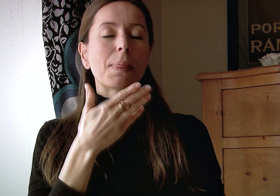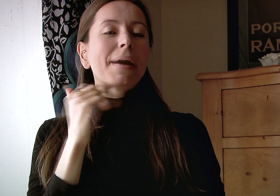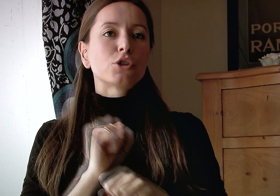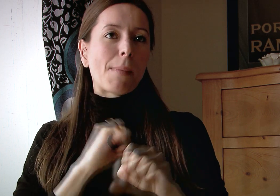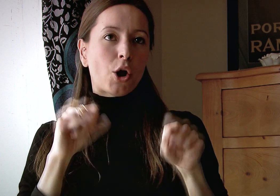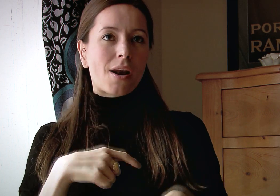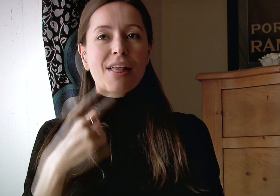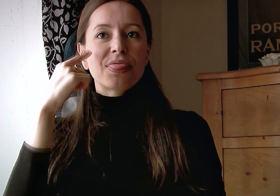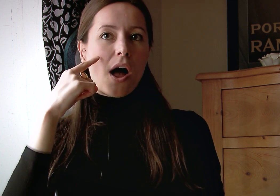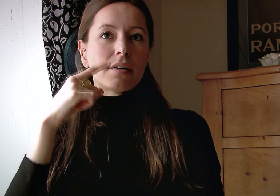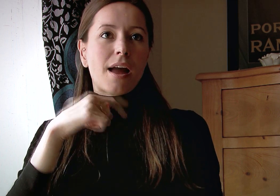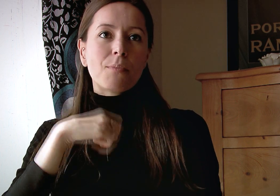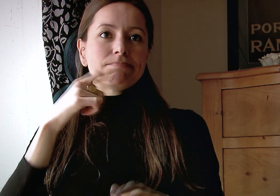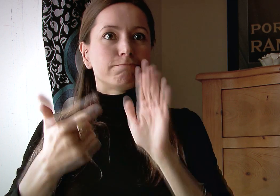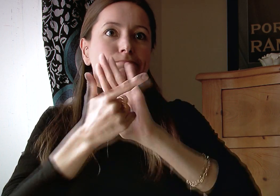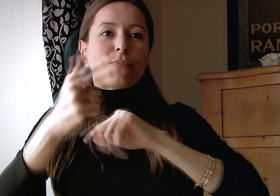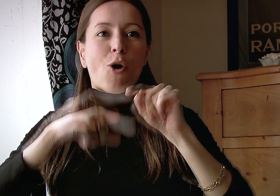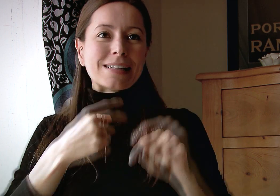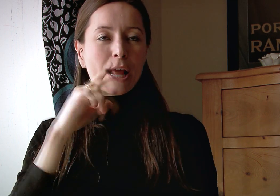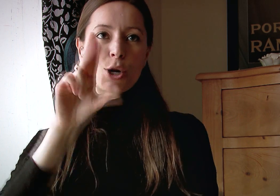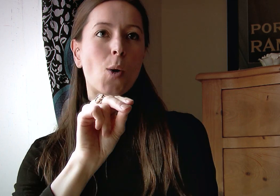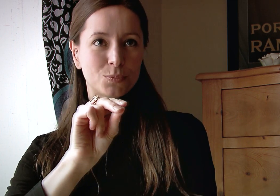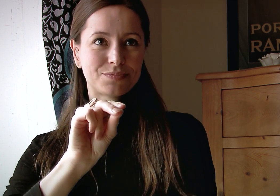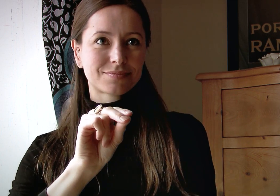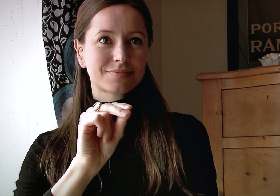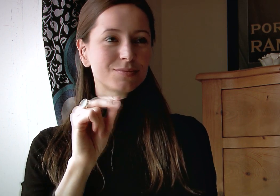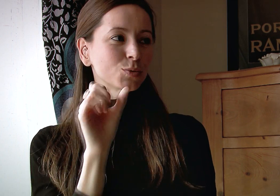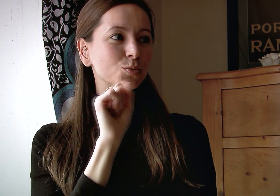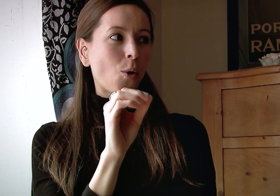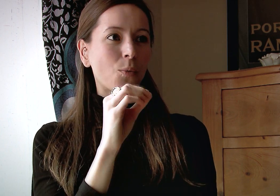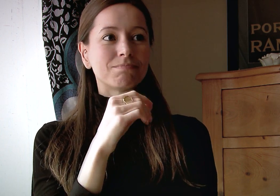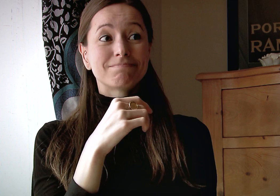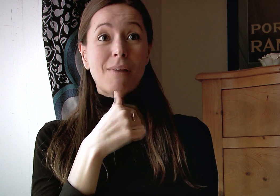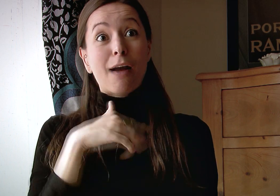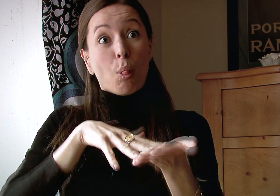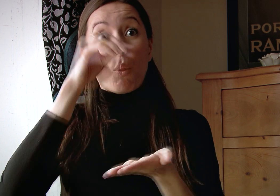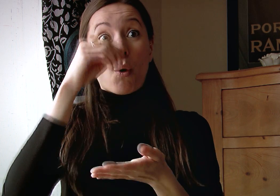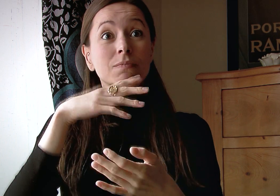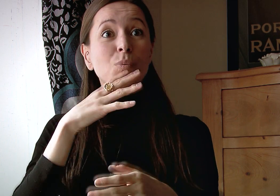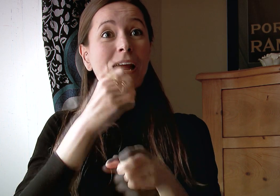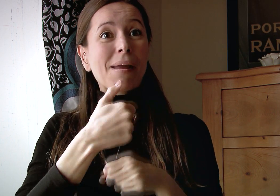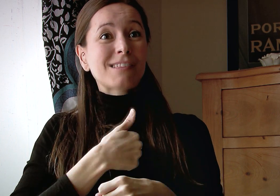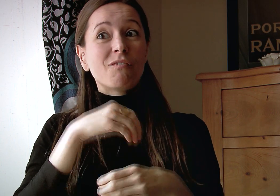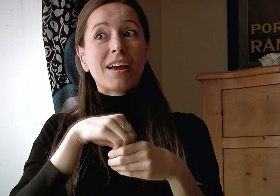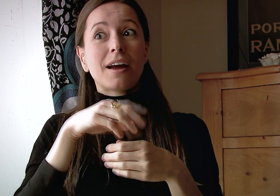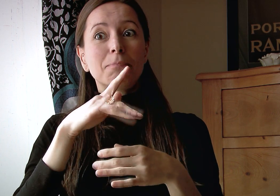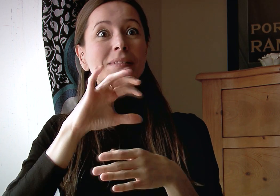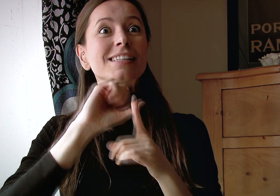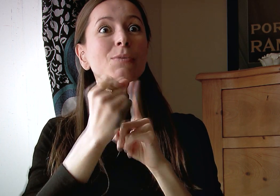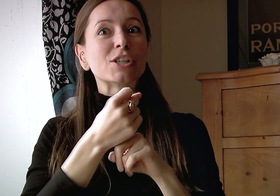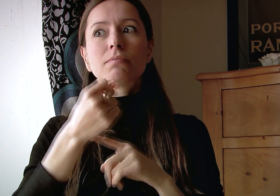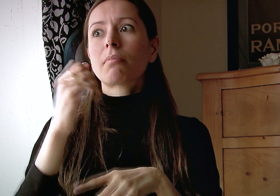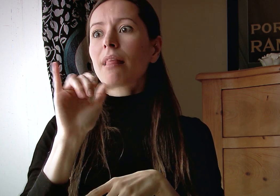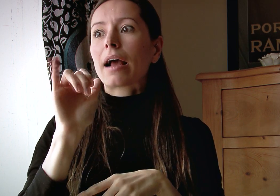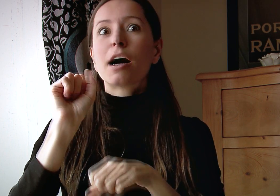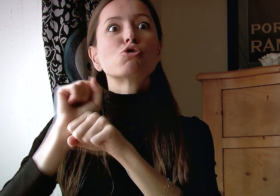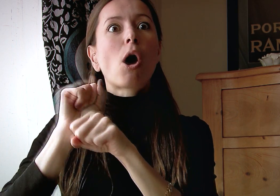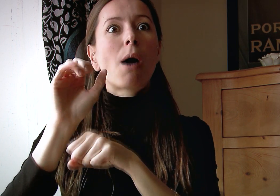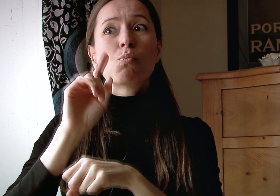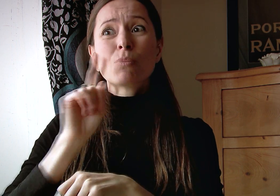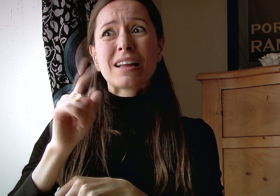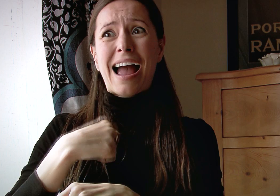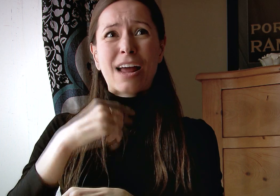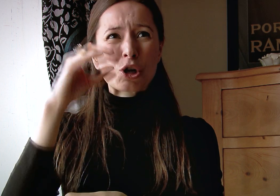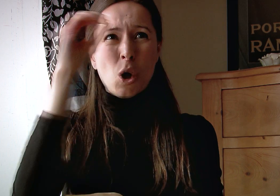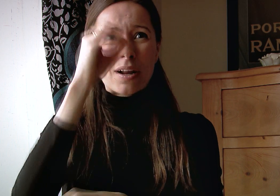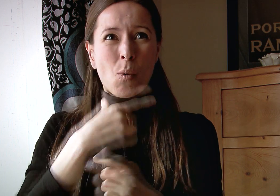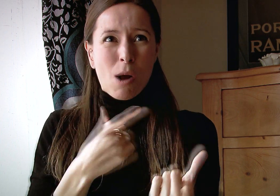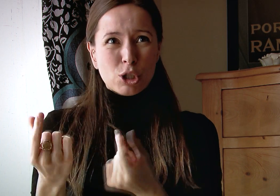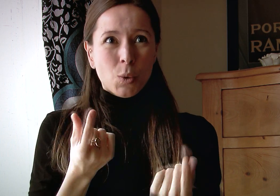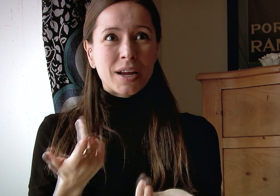I thought I wasn't allowed to say no. I soon found myself in situations, jobs where I had no idea what I was doing.